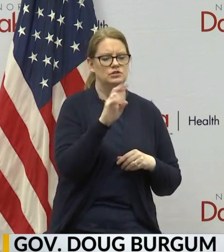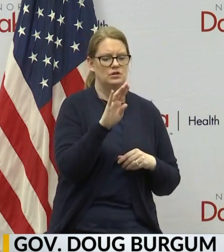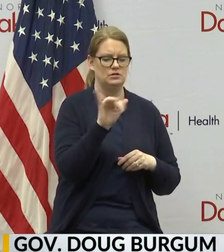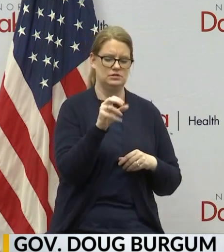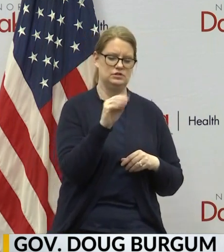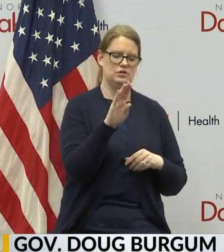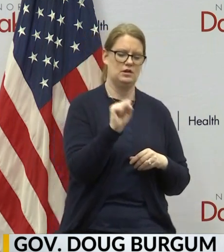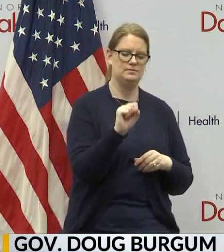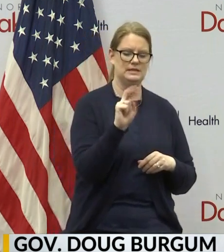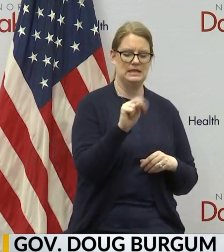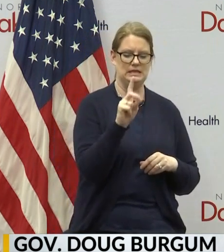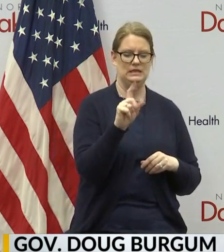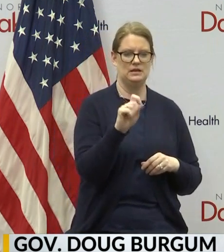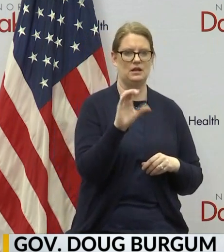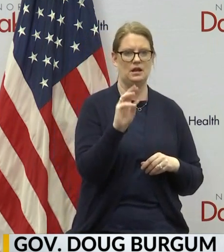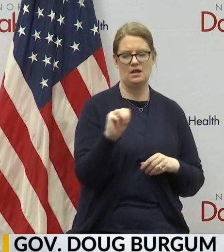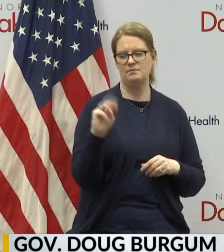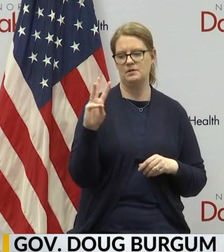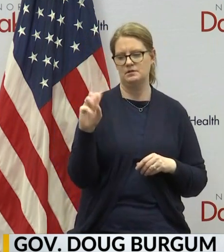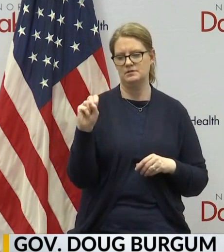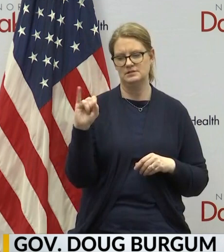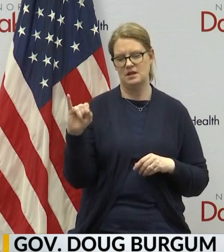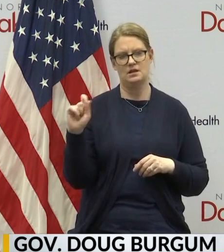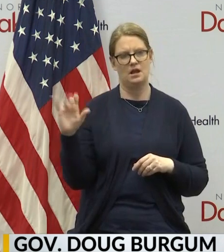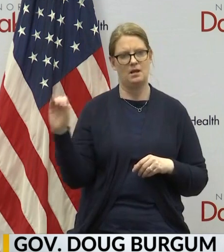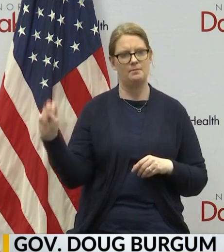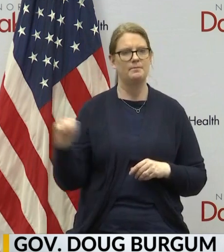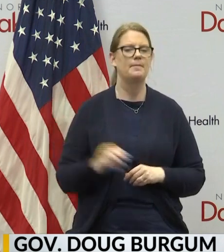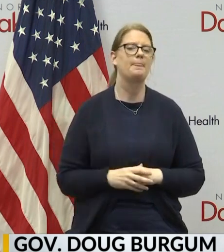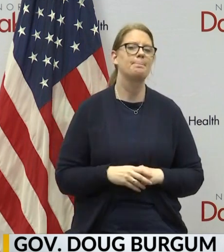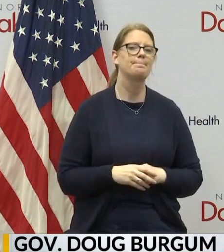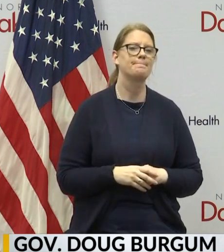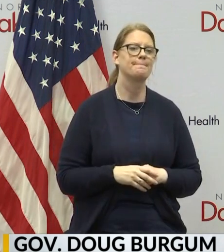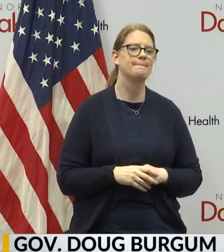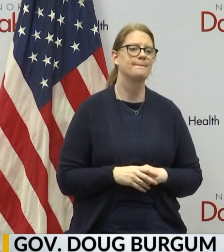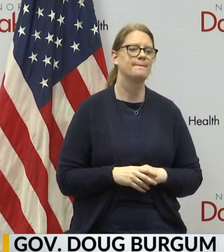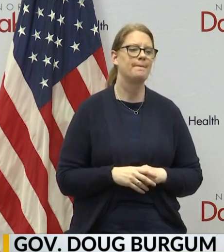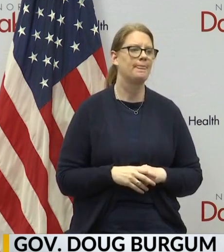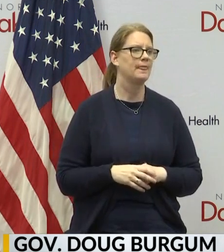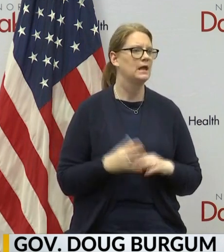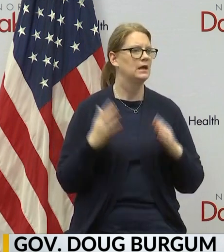BUSINESSES WITH ACCOUNT HOLDERS HAVE THE OPTION TO UTILIZE THIS.